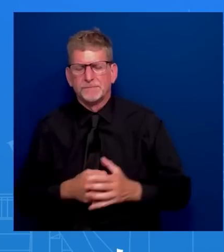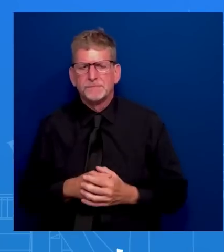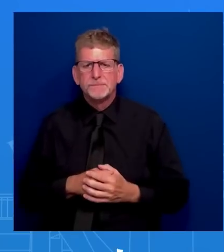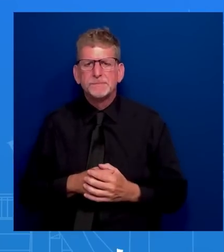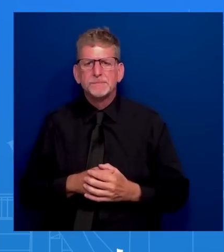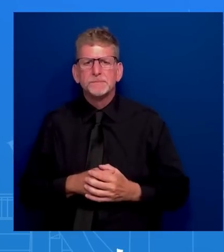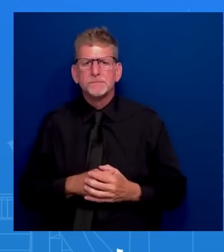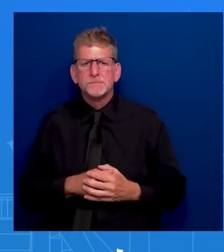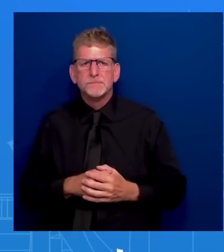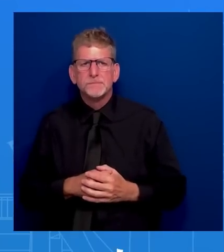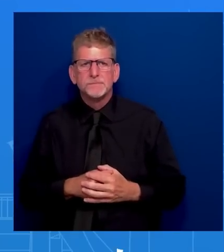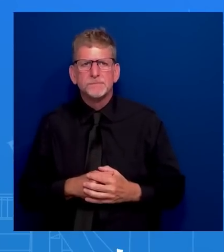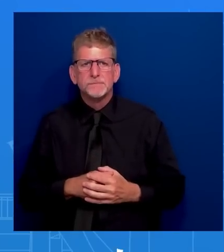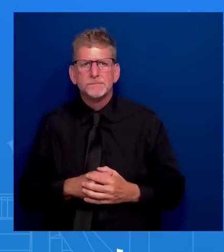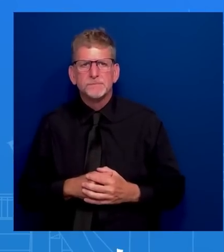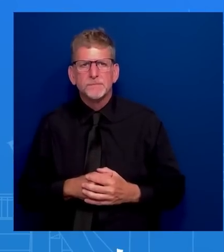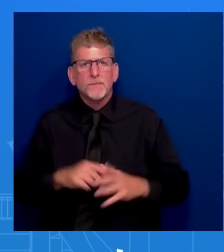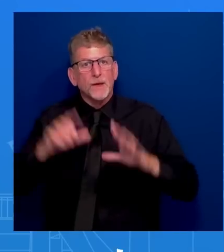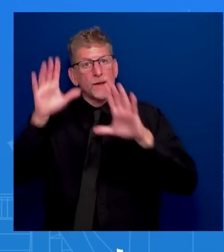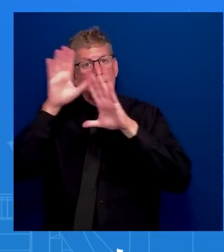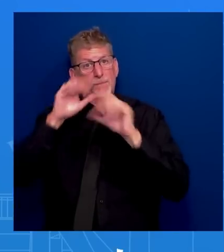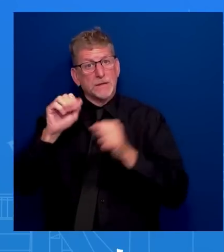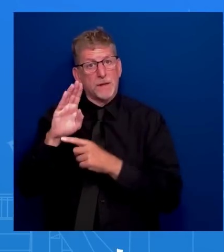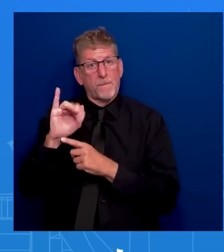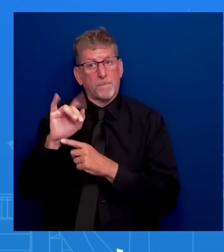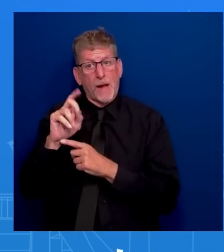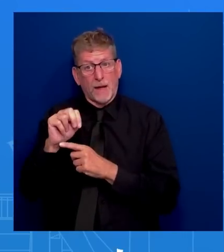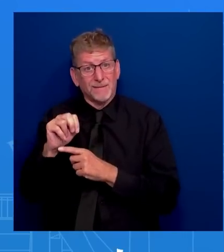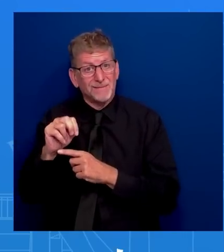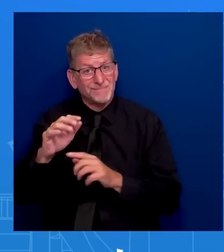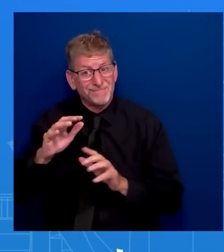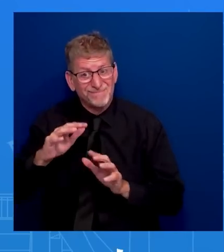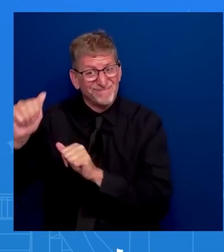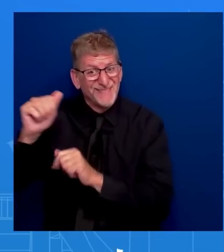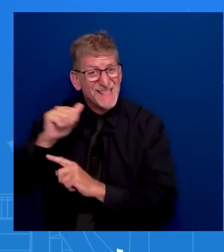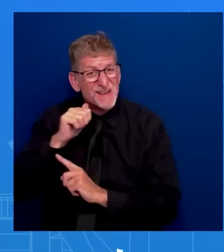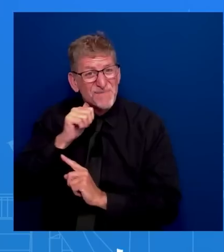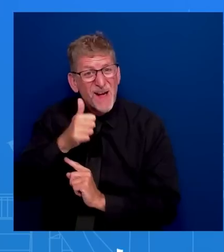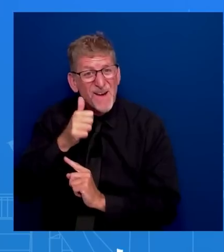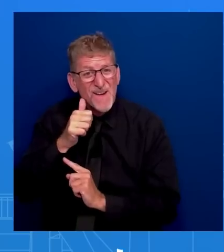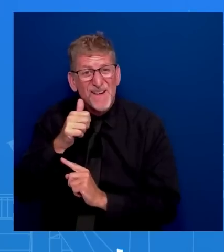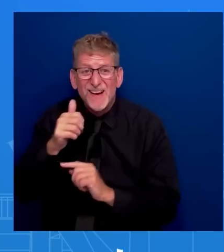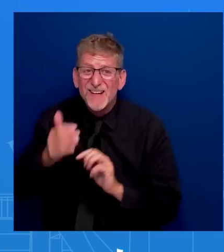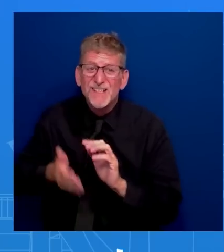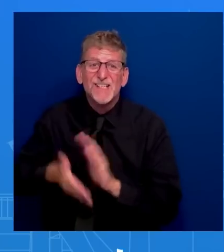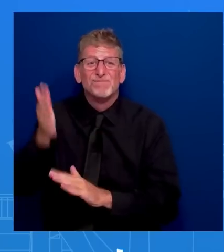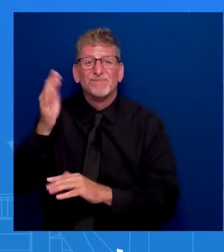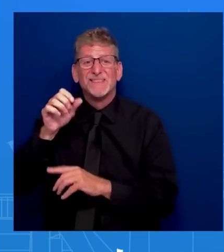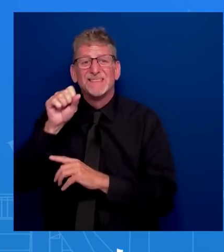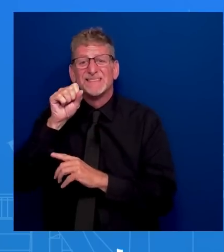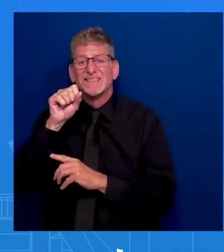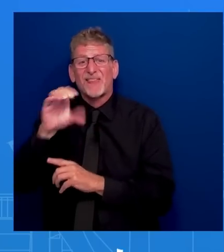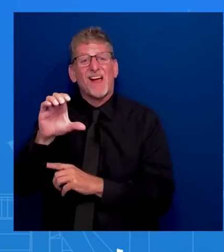Can we get any details on how long he'll be away on vacation, what he'll be doing? Ms. Jean-Pierre: I -- I don't have more to share on that.